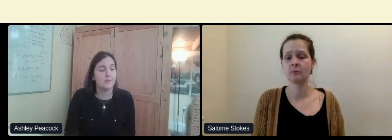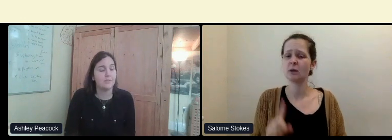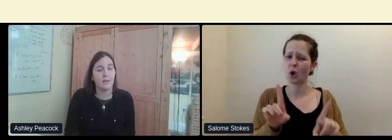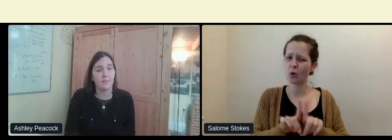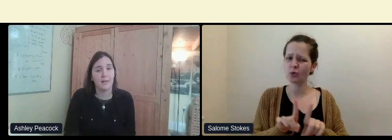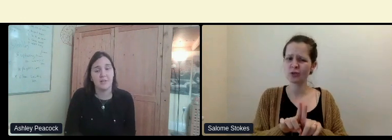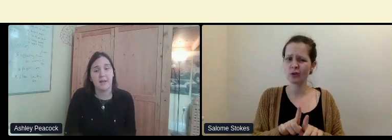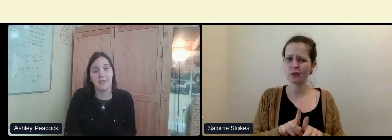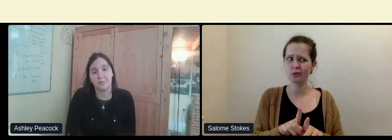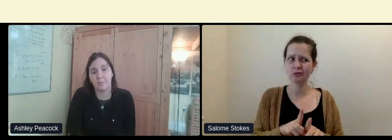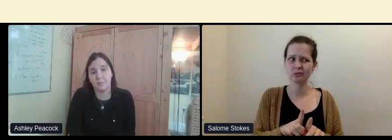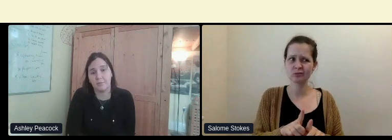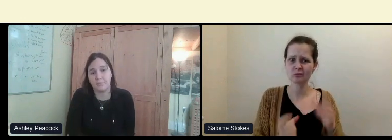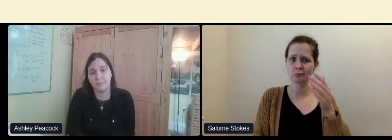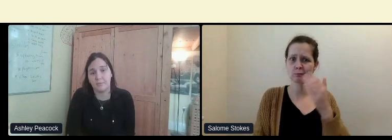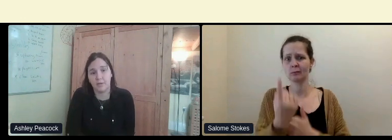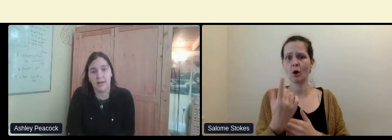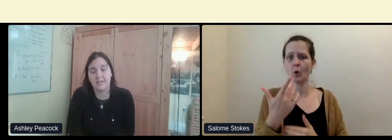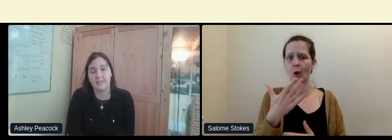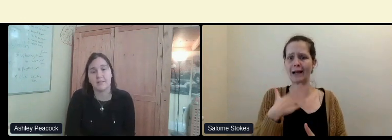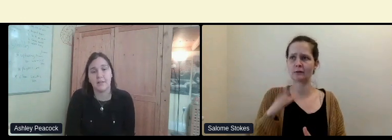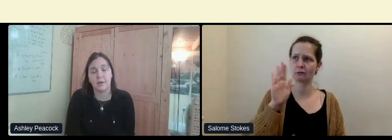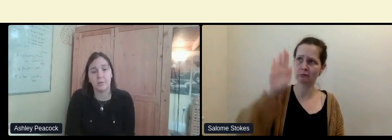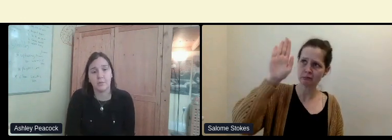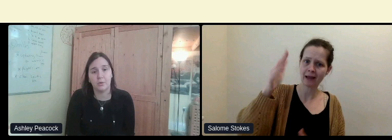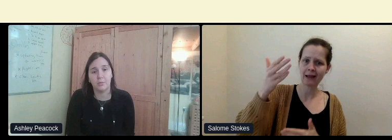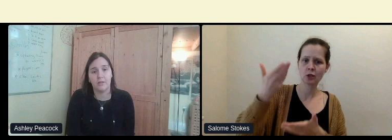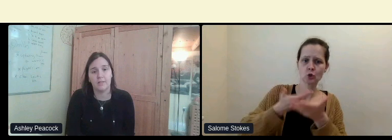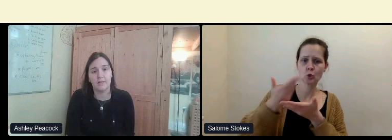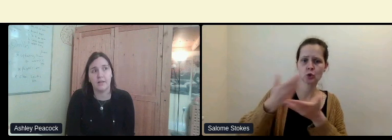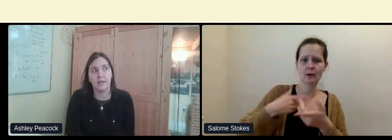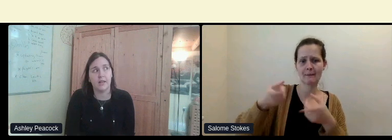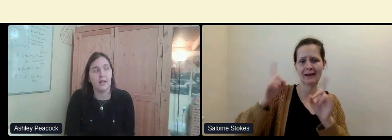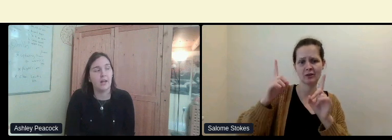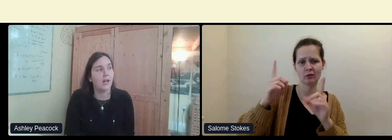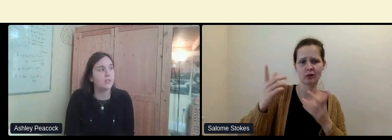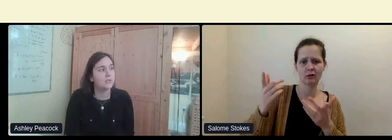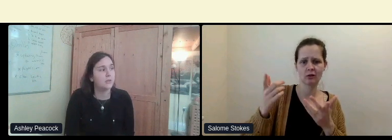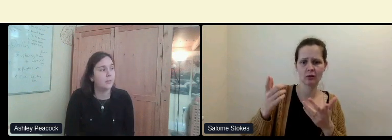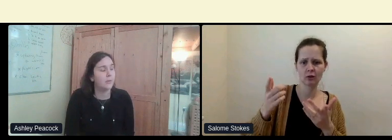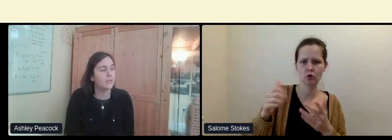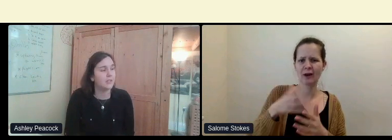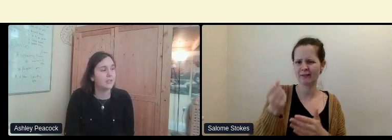speak to your line manager as a problem arises. This kind of open door policy. So a manager can